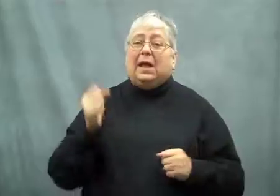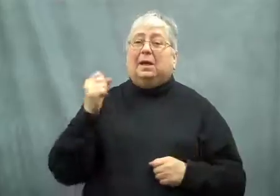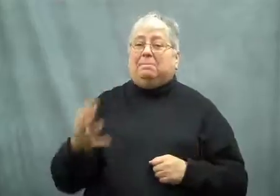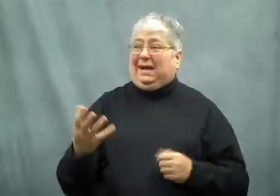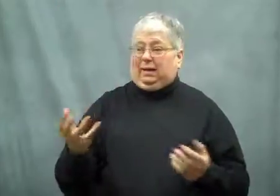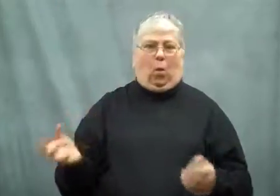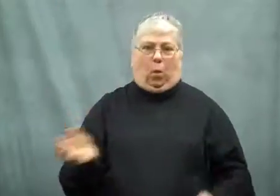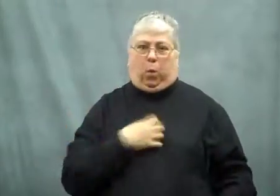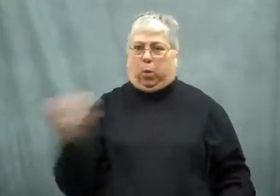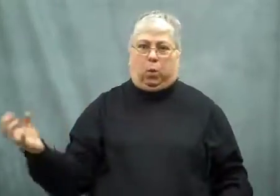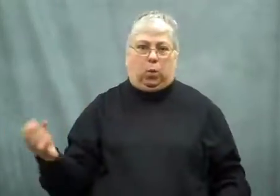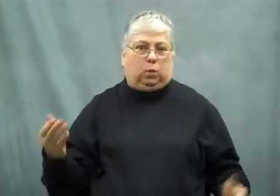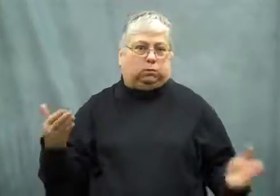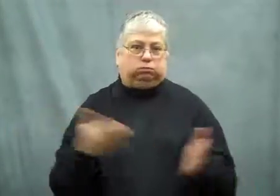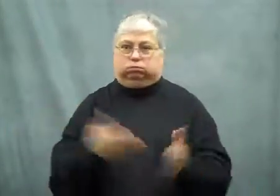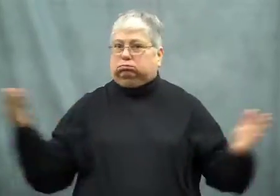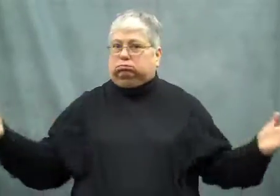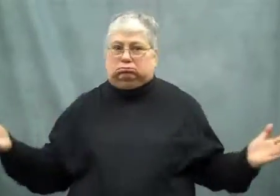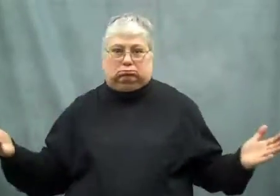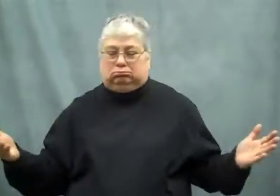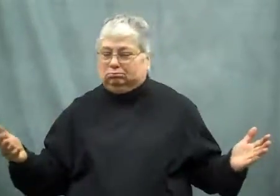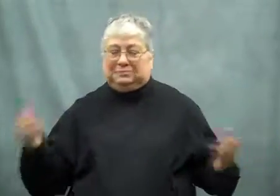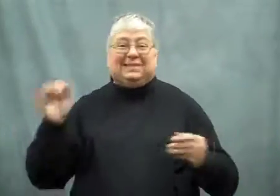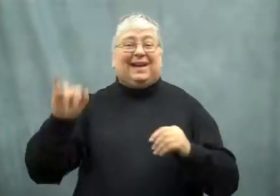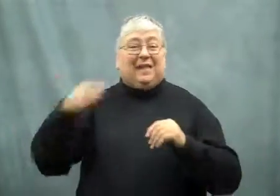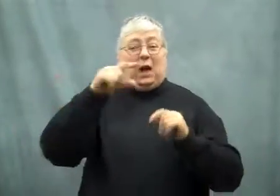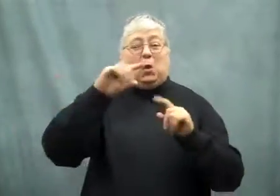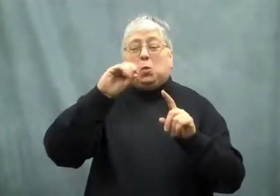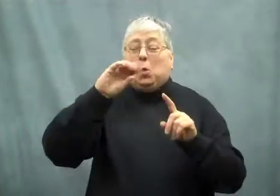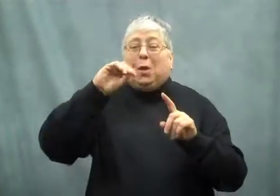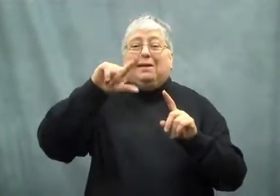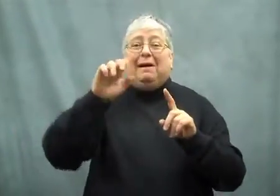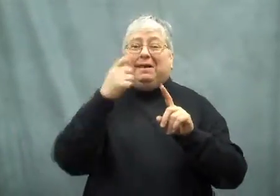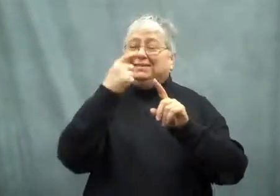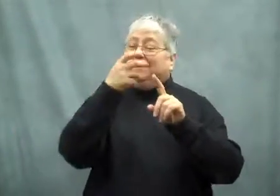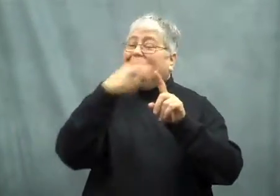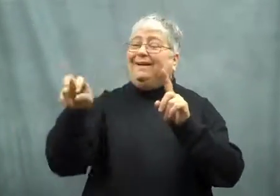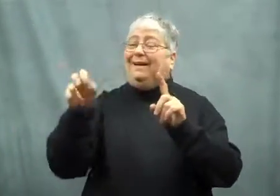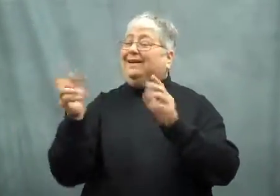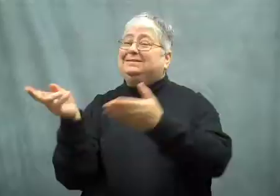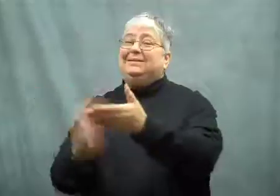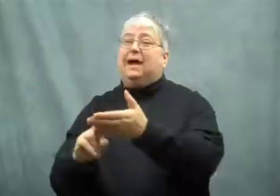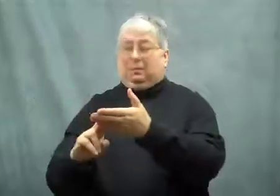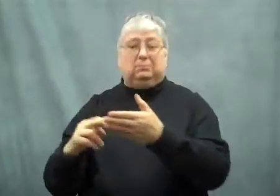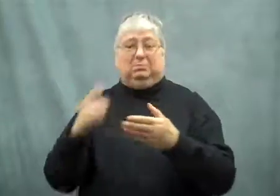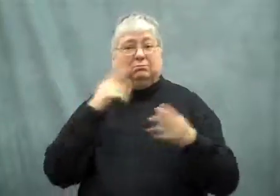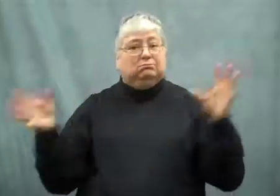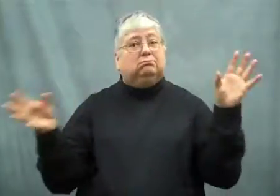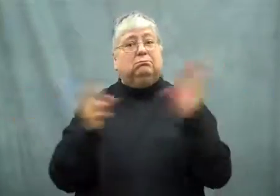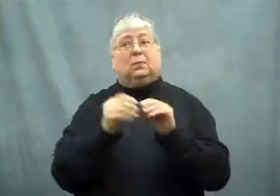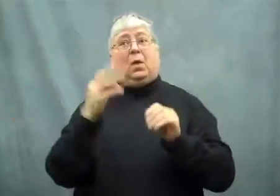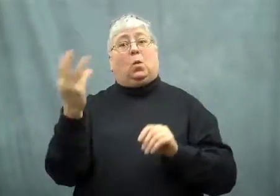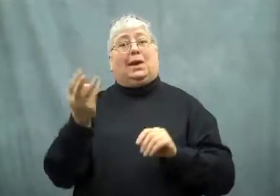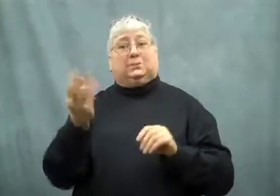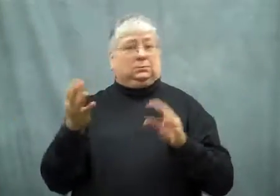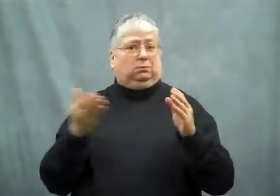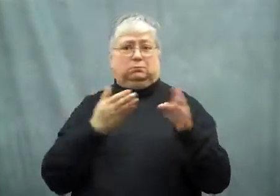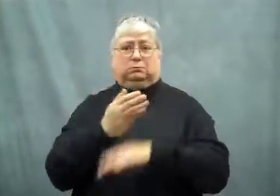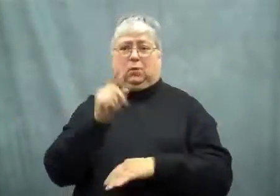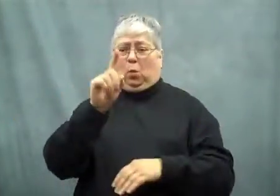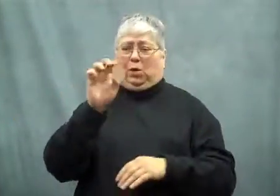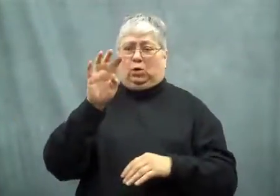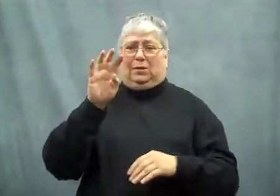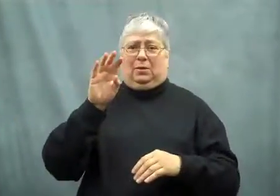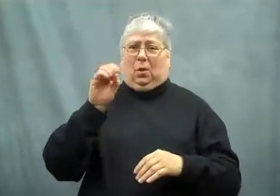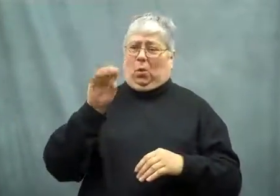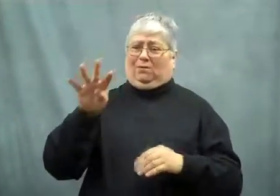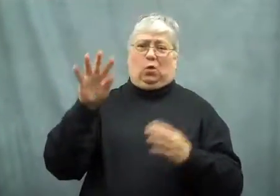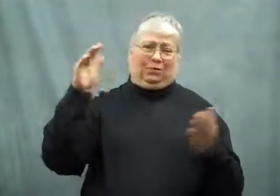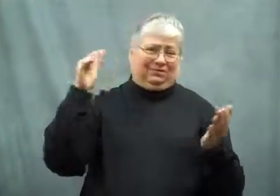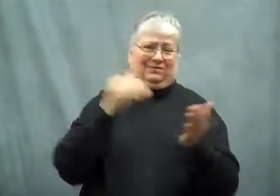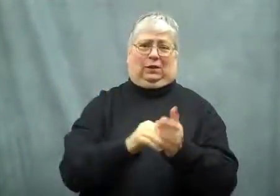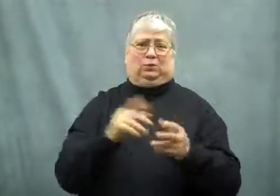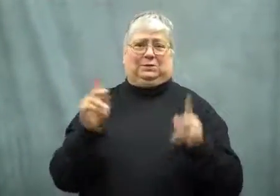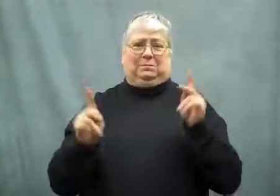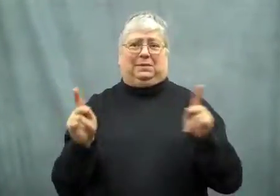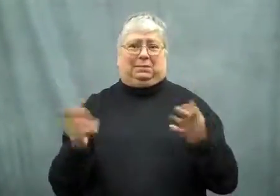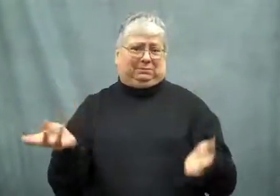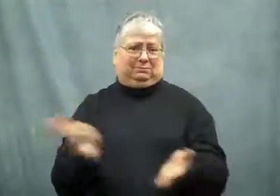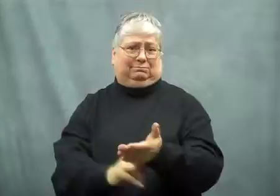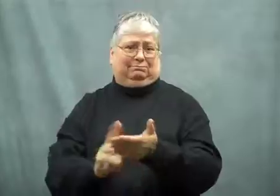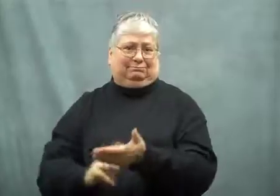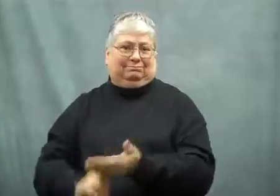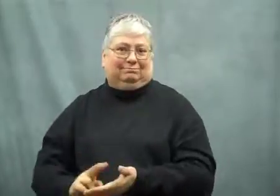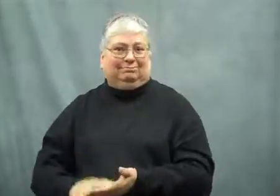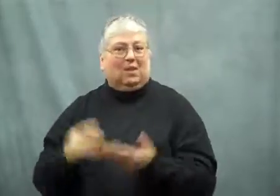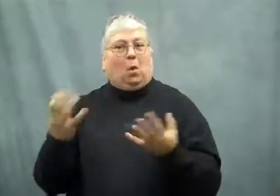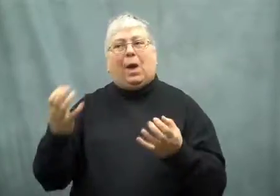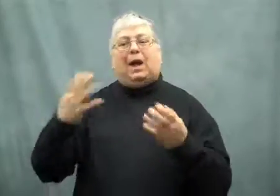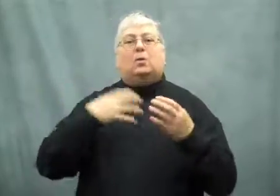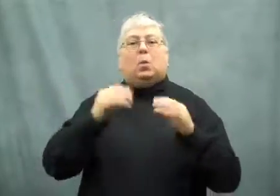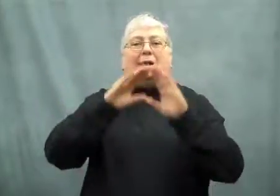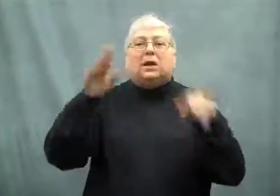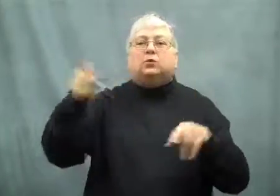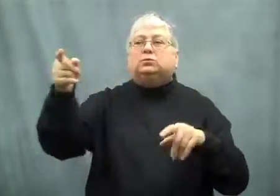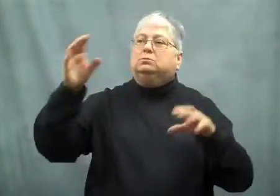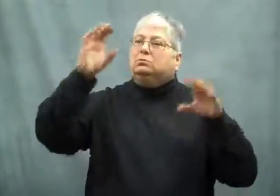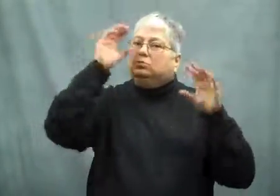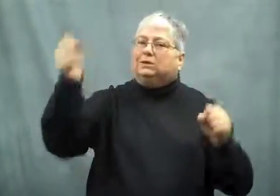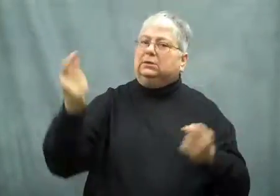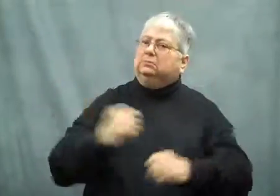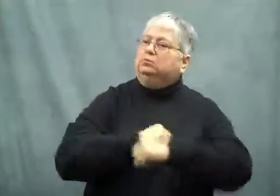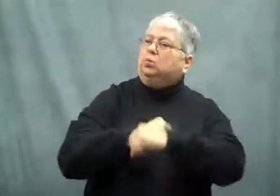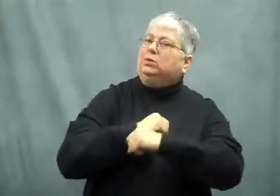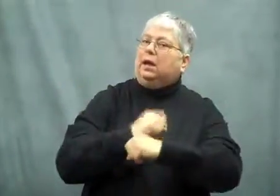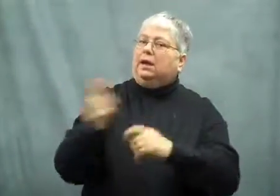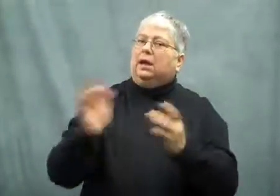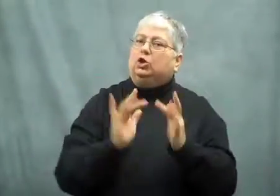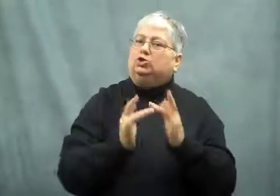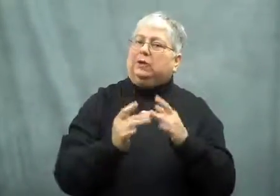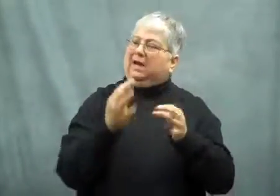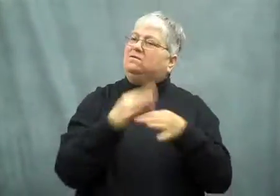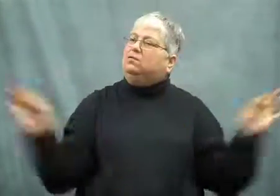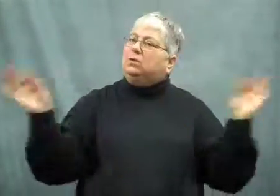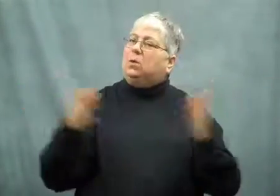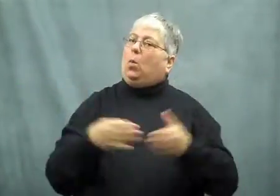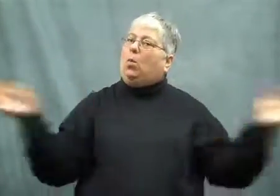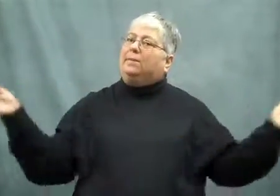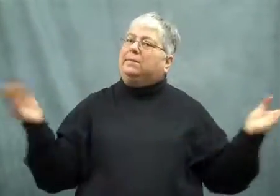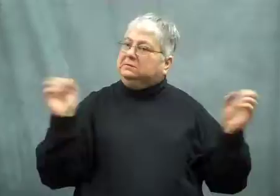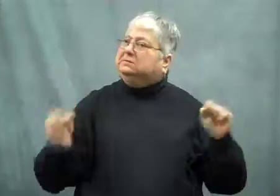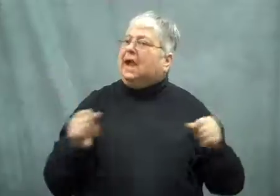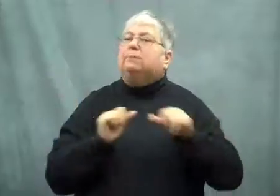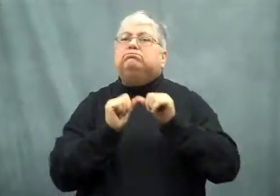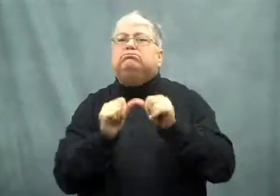Many are against them. The Google link collected over 104,000 signatures to a petition